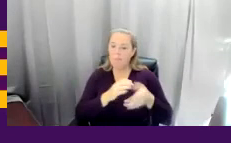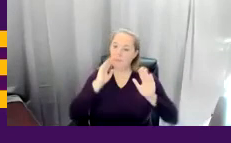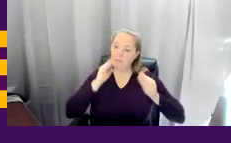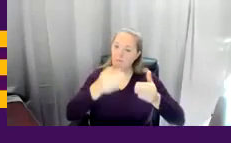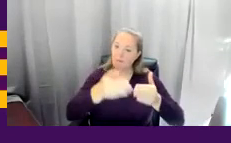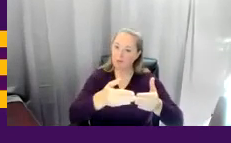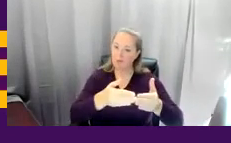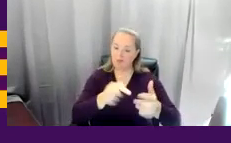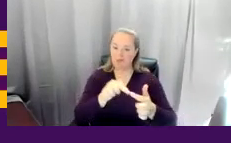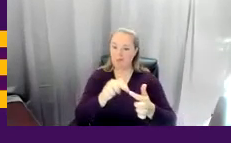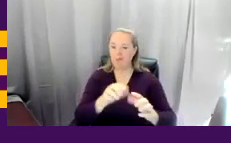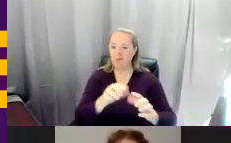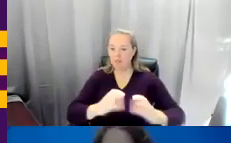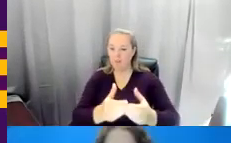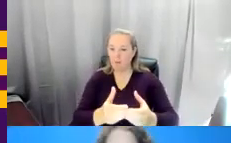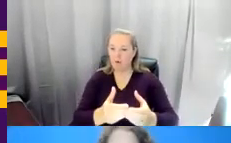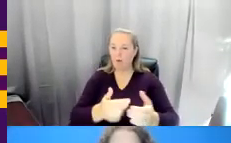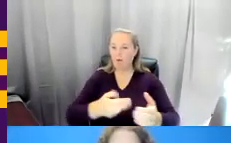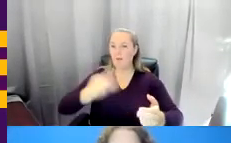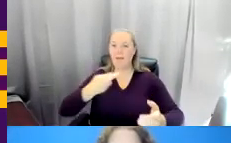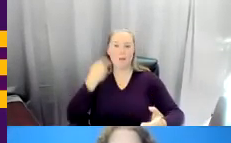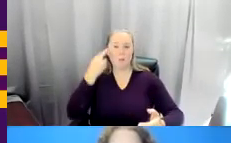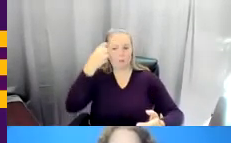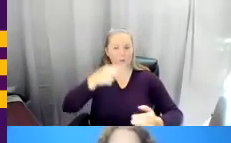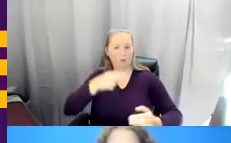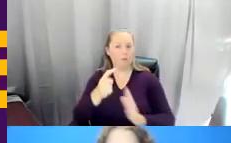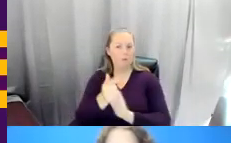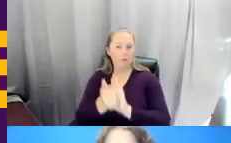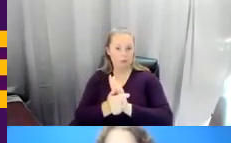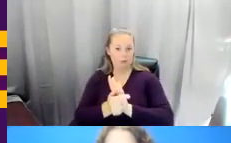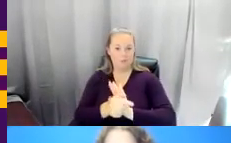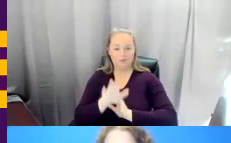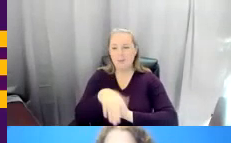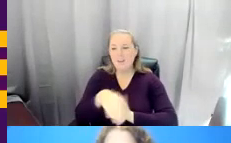TRANSPARENT ABOUT THE FACT THAT WE ARE GIVING A PRIORITY